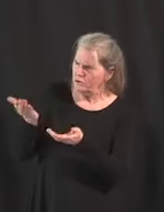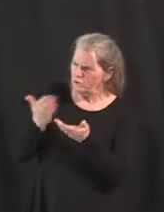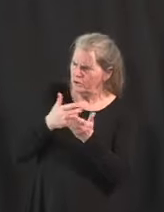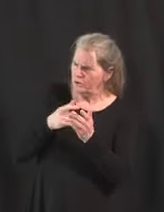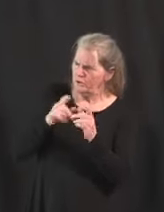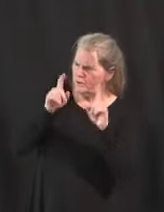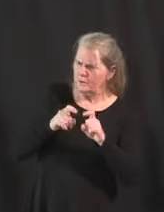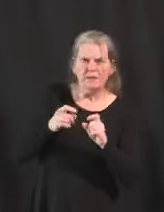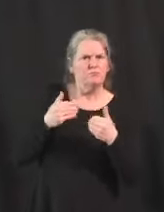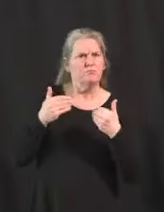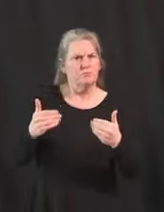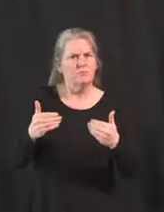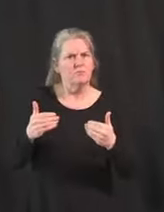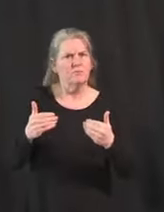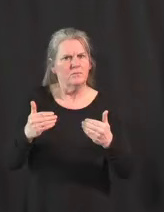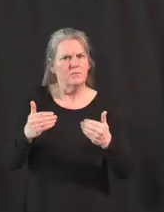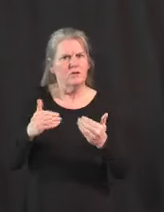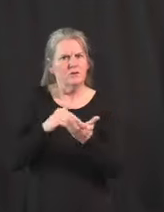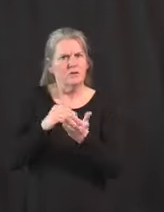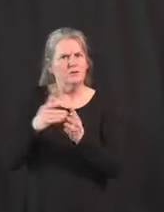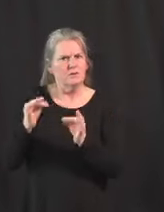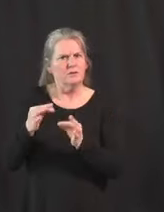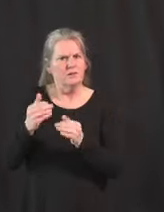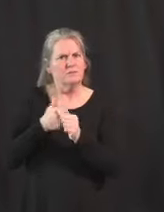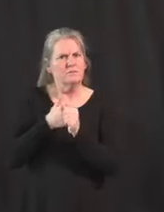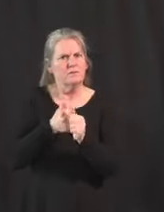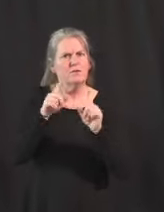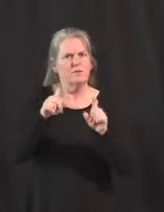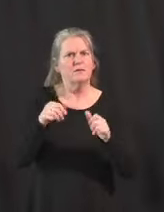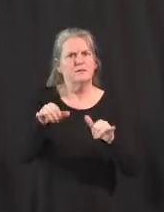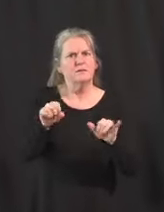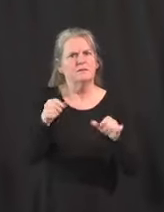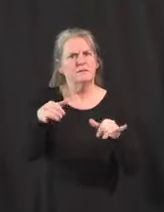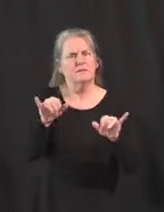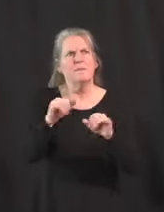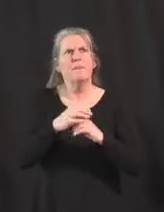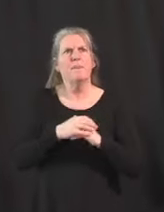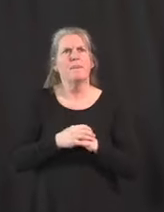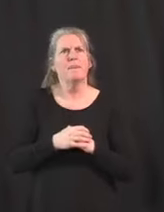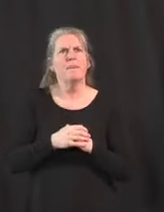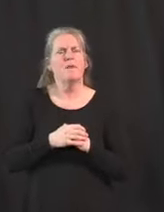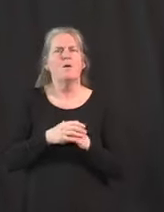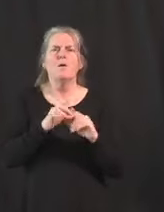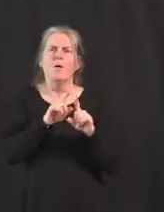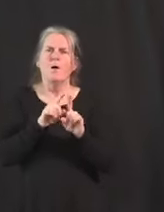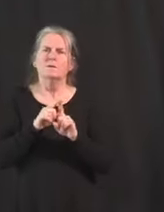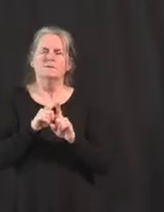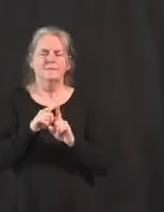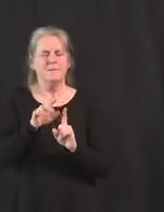AND AS I SAID, WE'RE ALSO LOOKING VERY ACTIVELY THIS WEEK